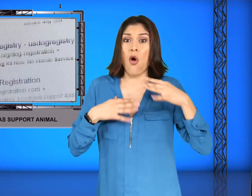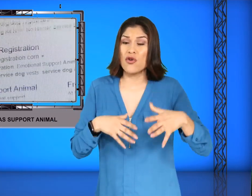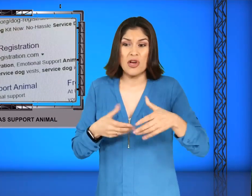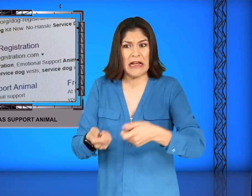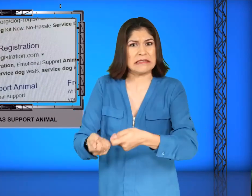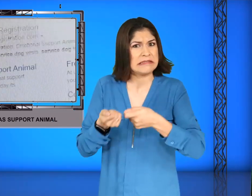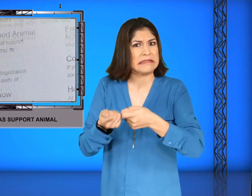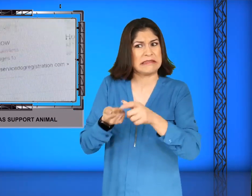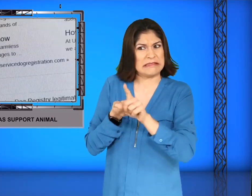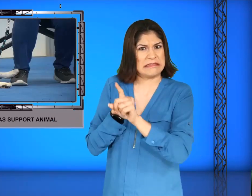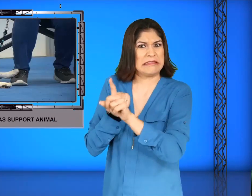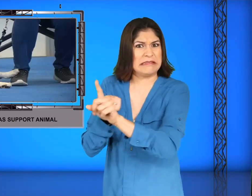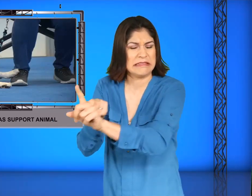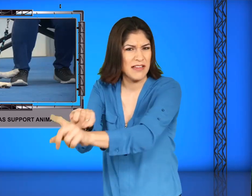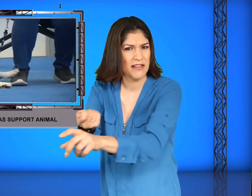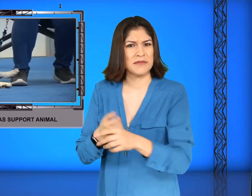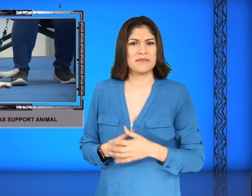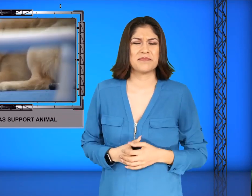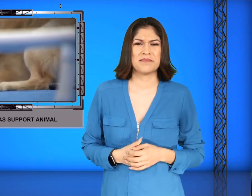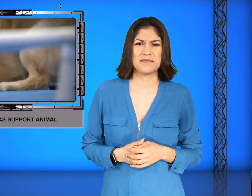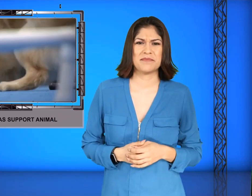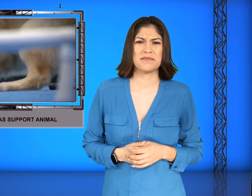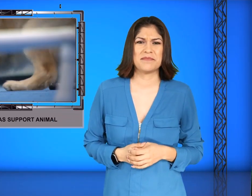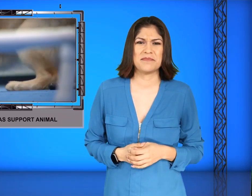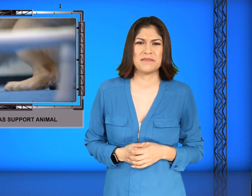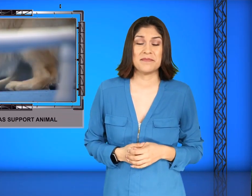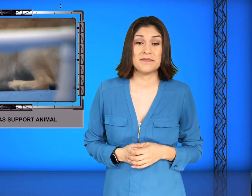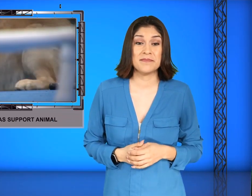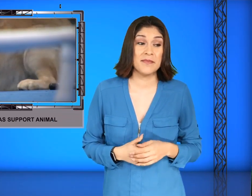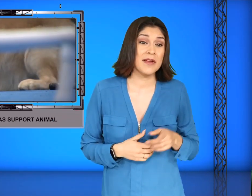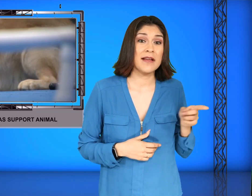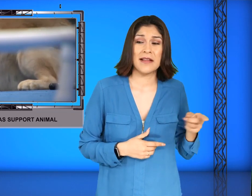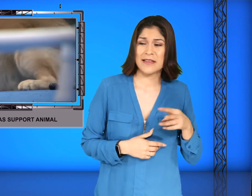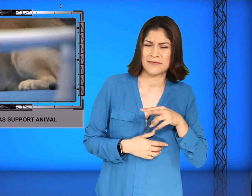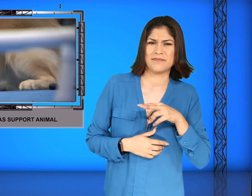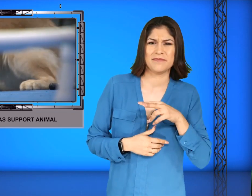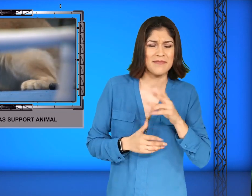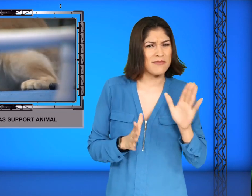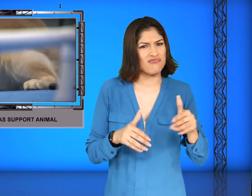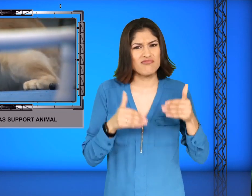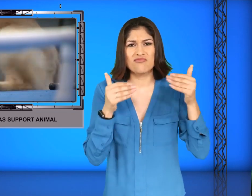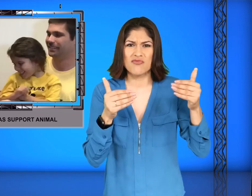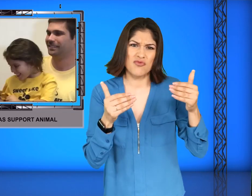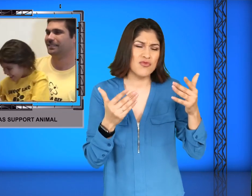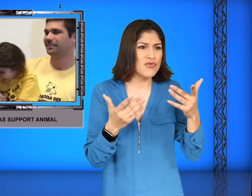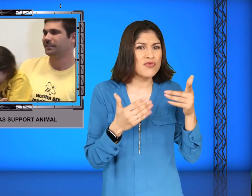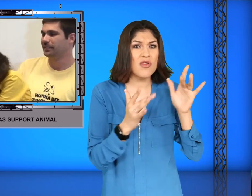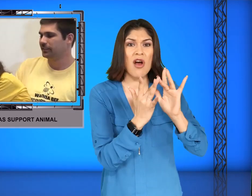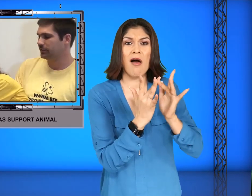its owner through a parking lot on its leash. So Keller decided to take a stand.